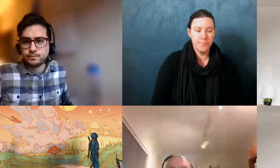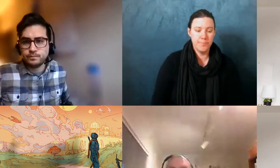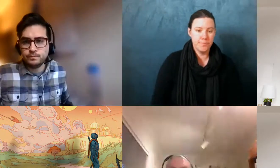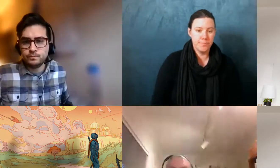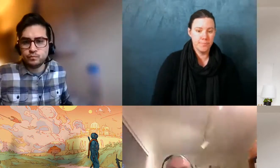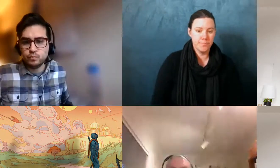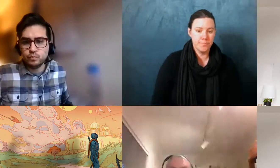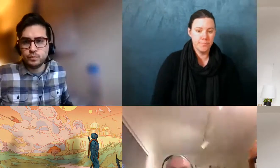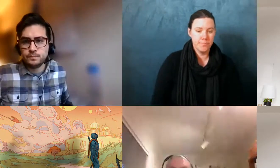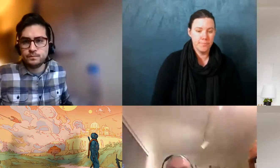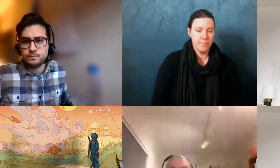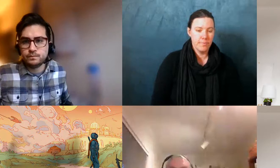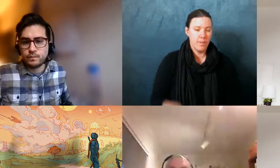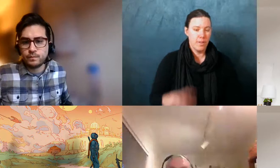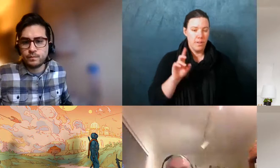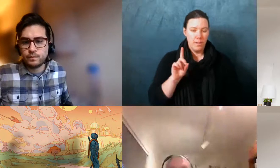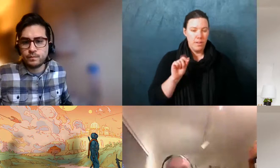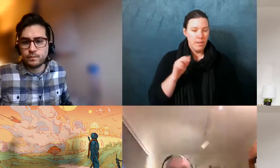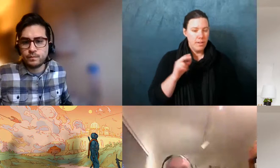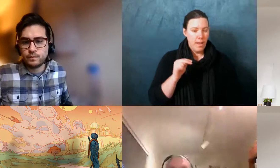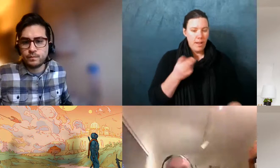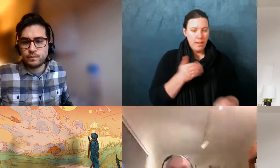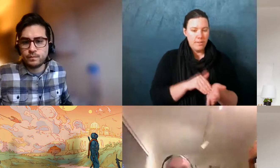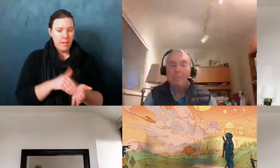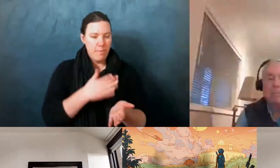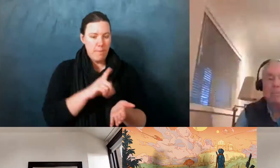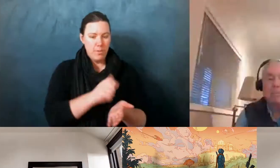Dan again, I might need help unmuting participants.